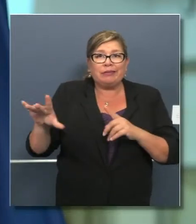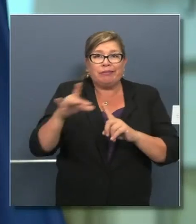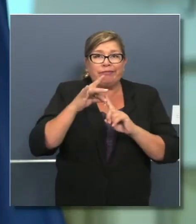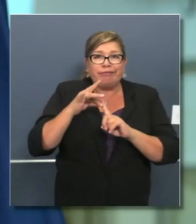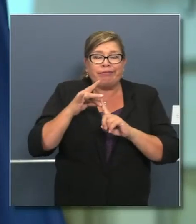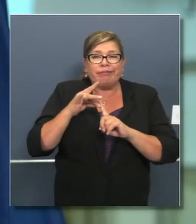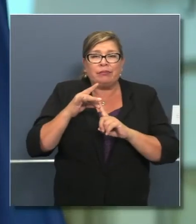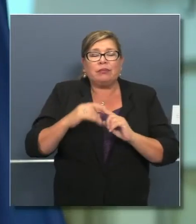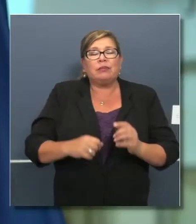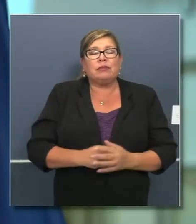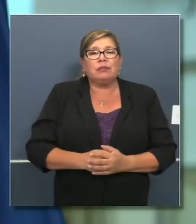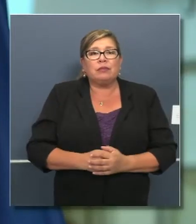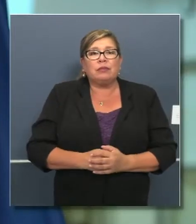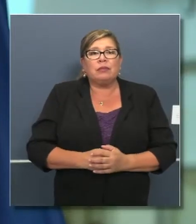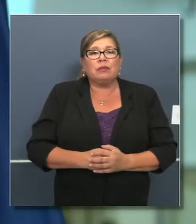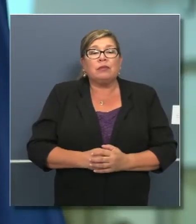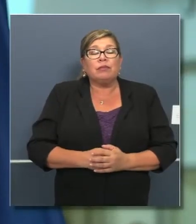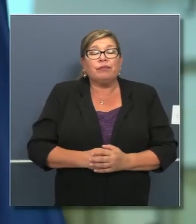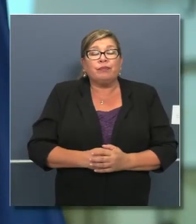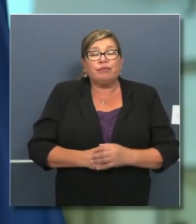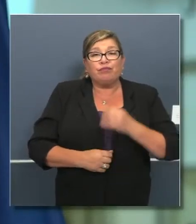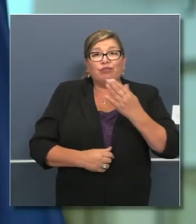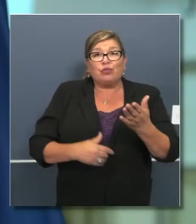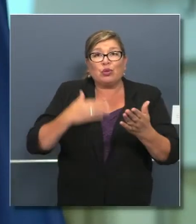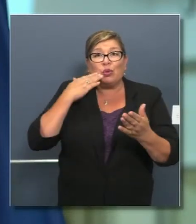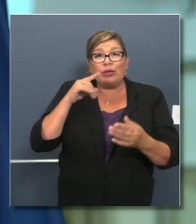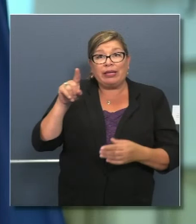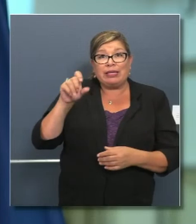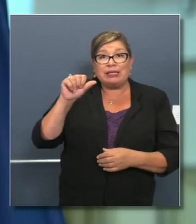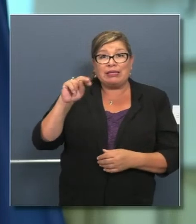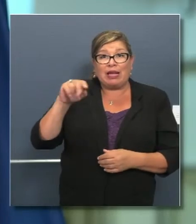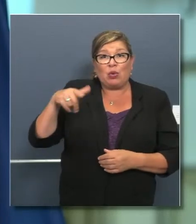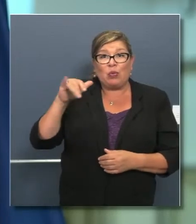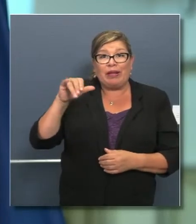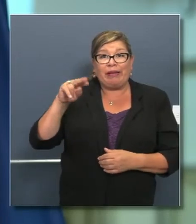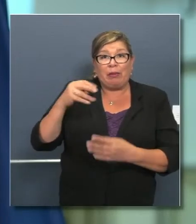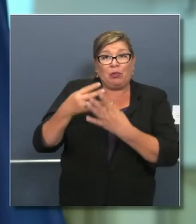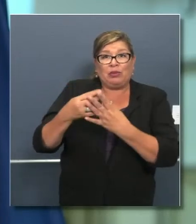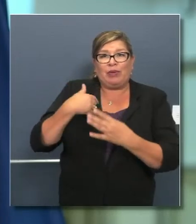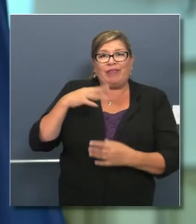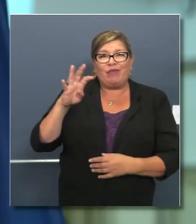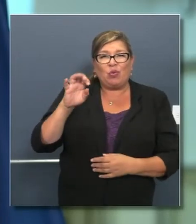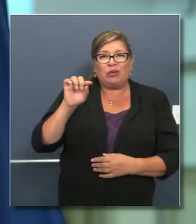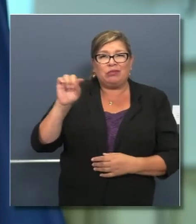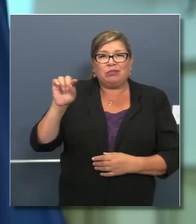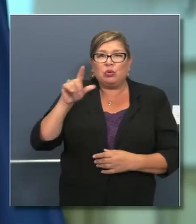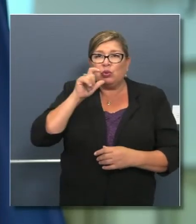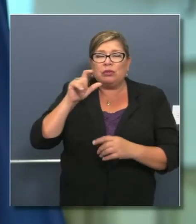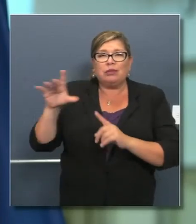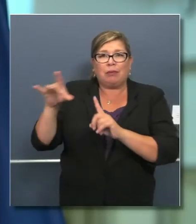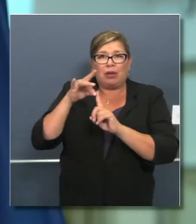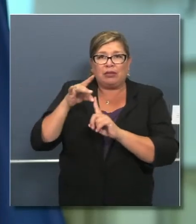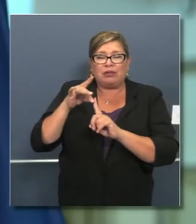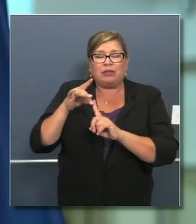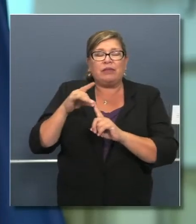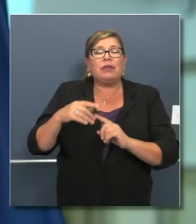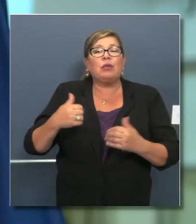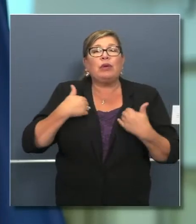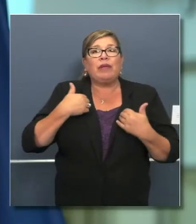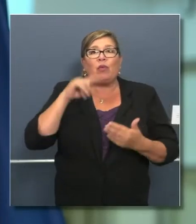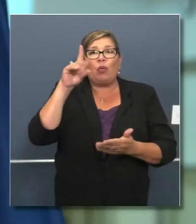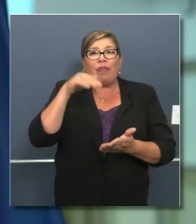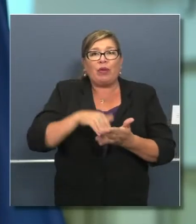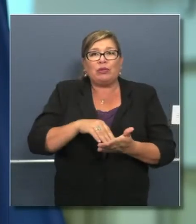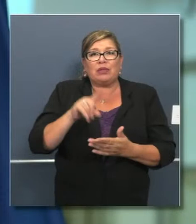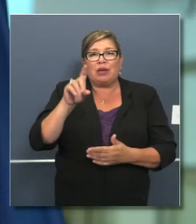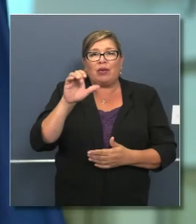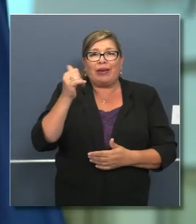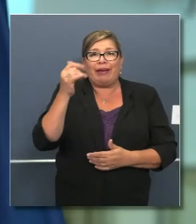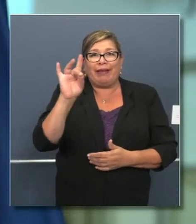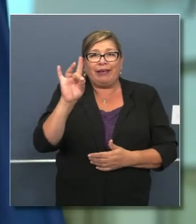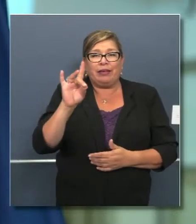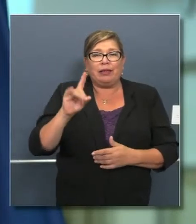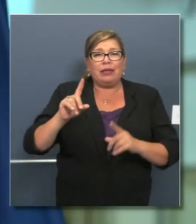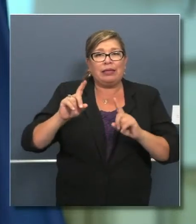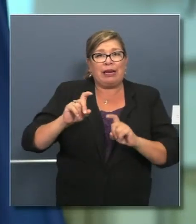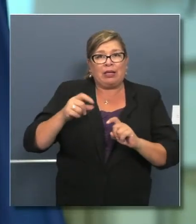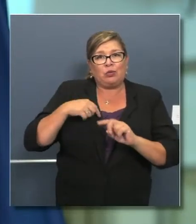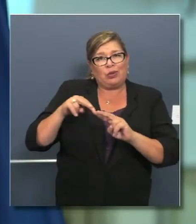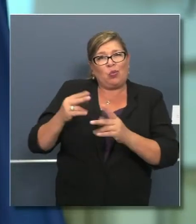have tested positive at San Quentin we have 1818 tests that are outstanding when those tests come